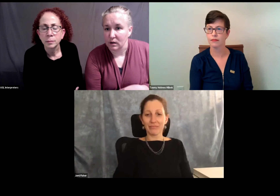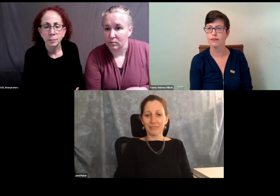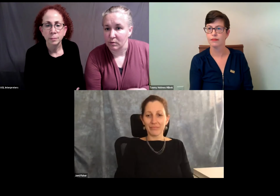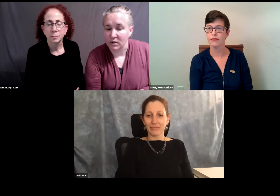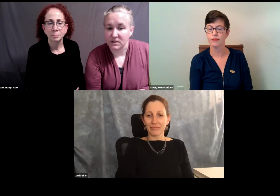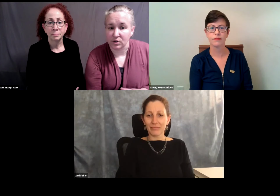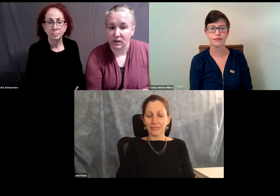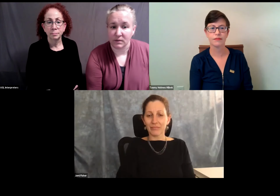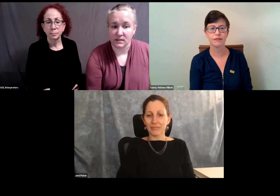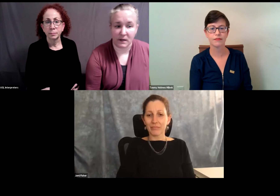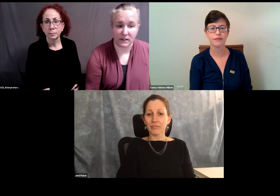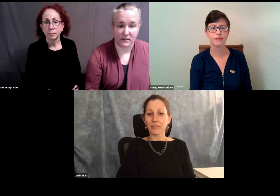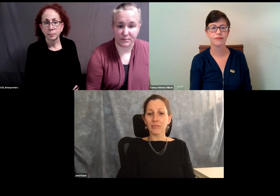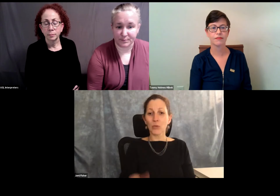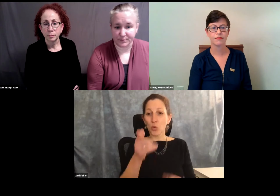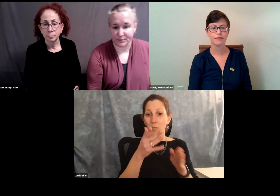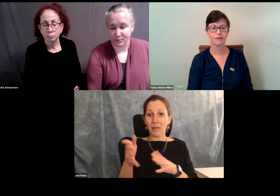promoted so you can be spotted.